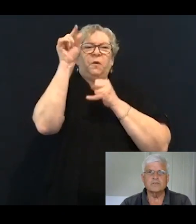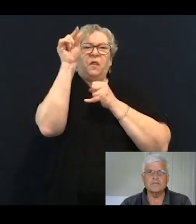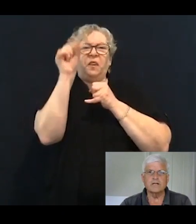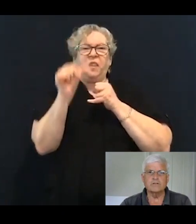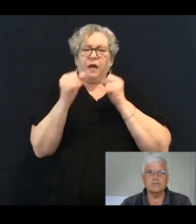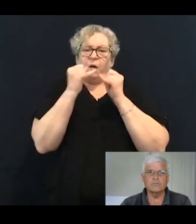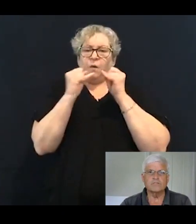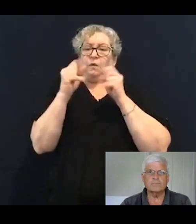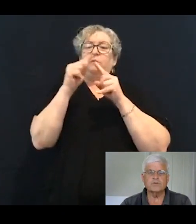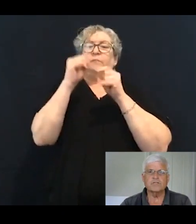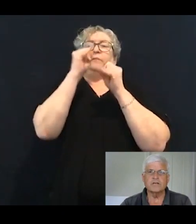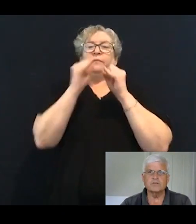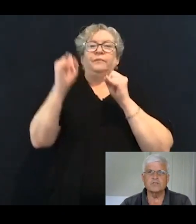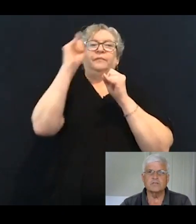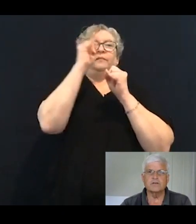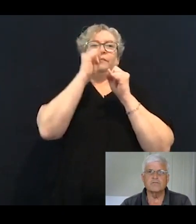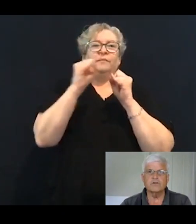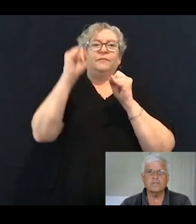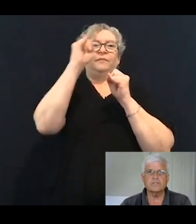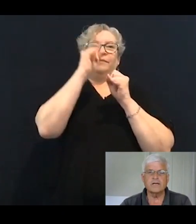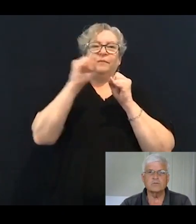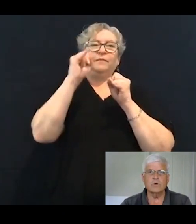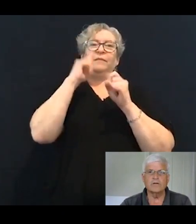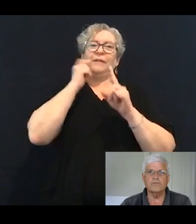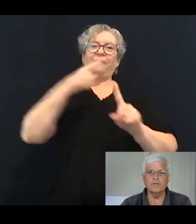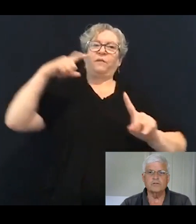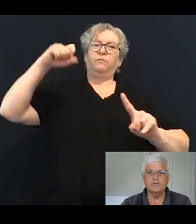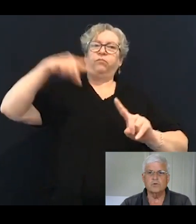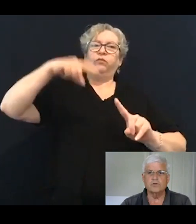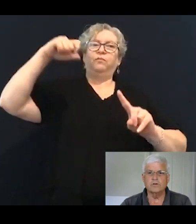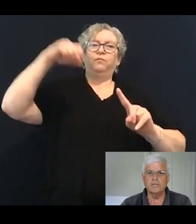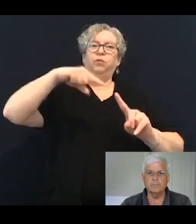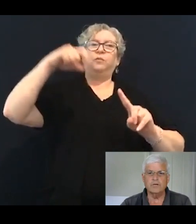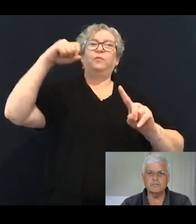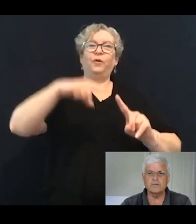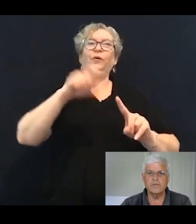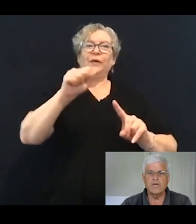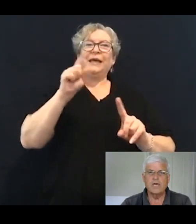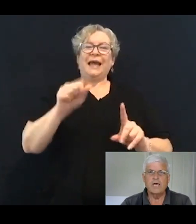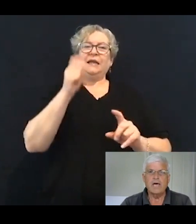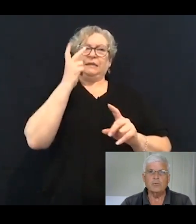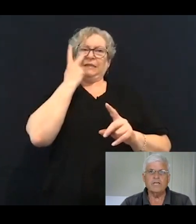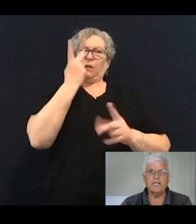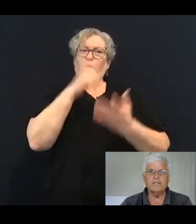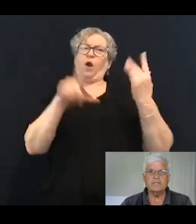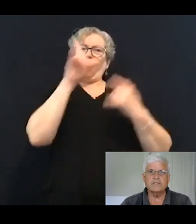that convert the soundwave into a neural impulse. And we can get a sense of what those look like